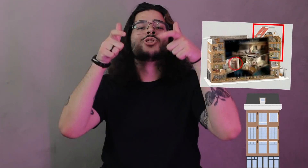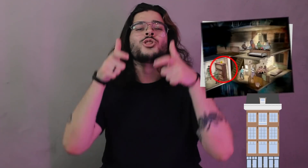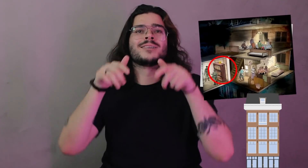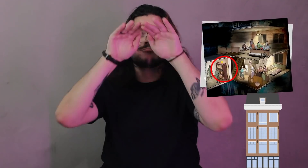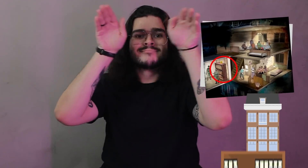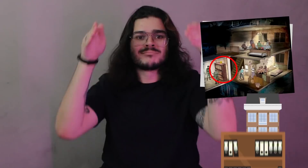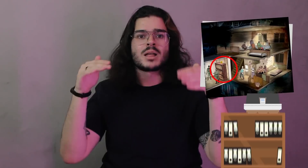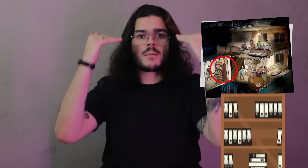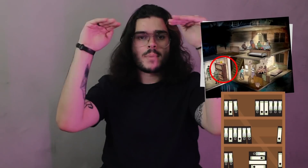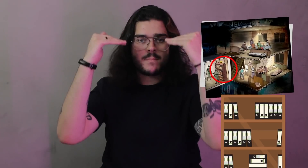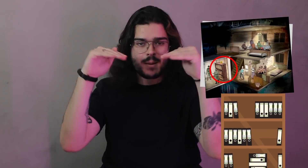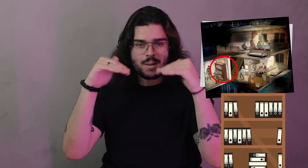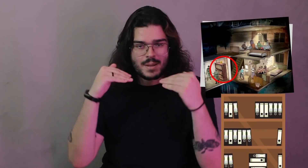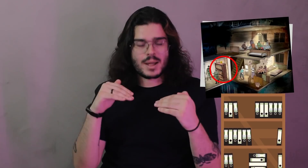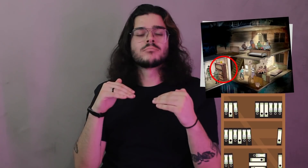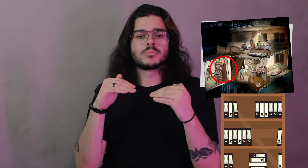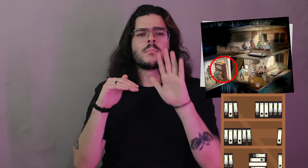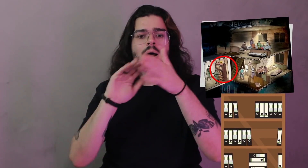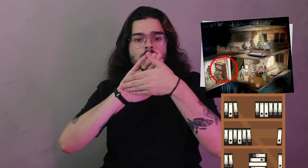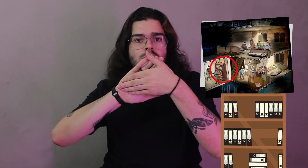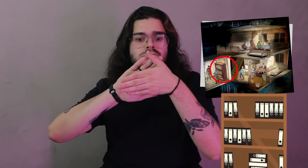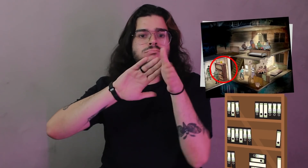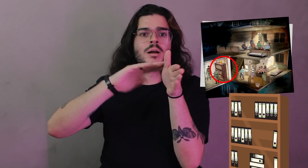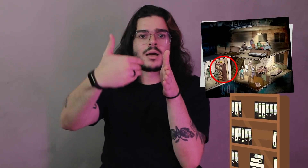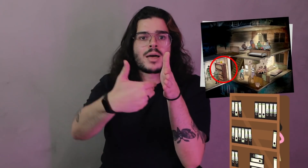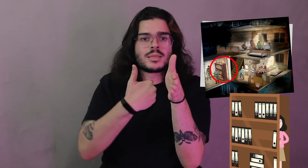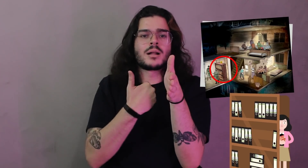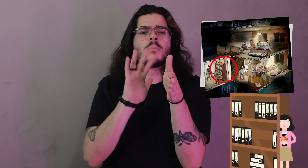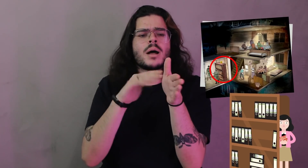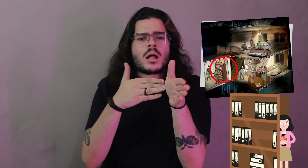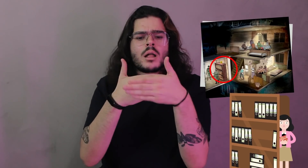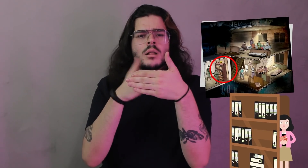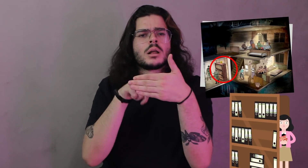that had a secret passageway in the back of a bookcase,